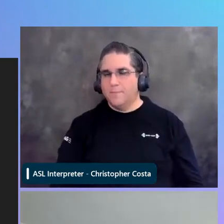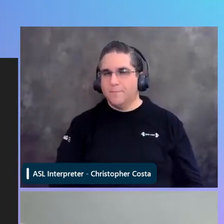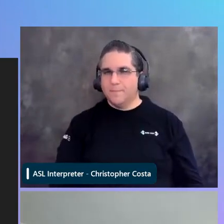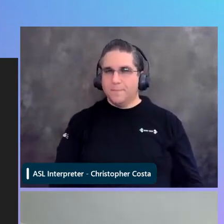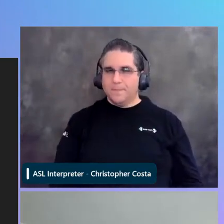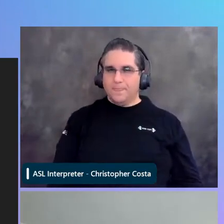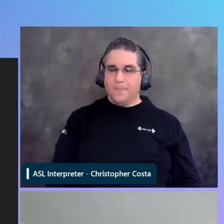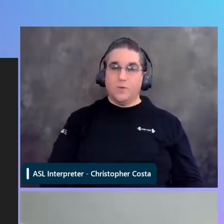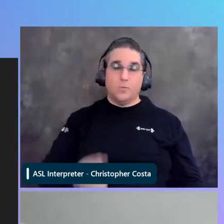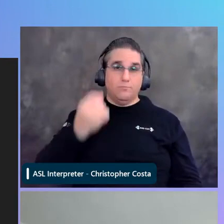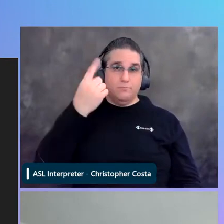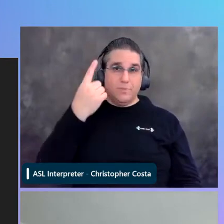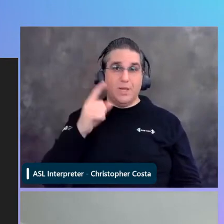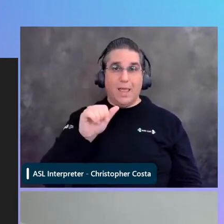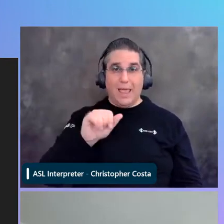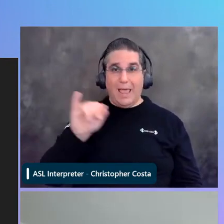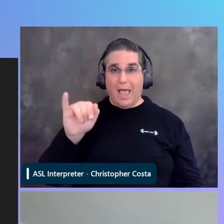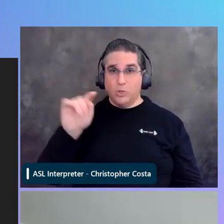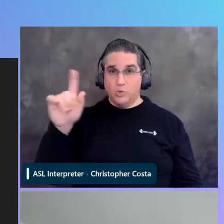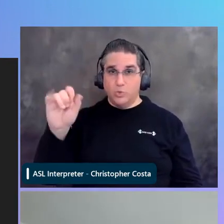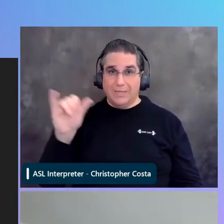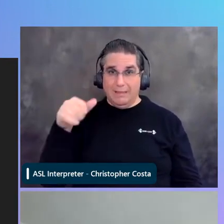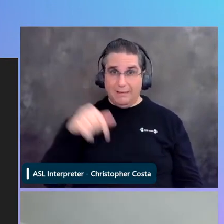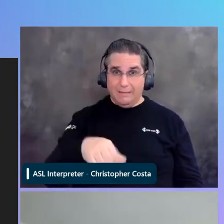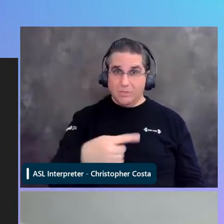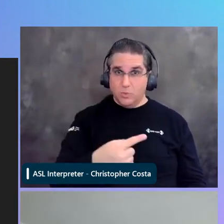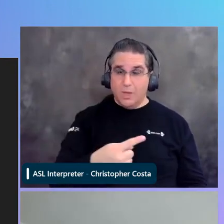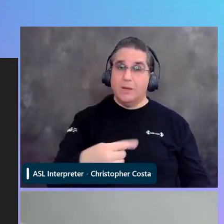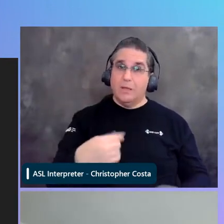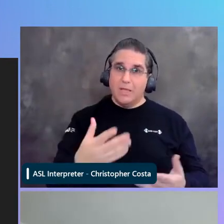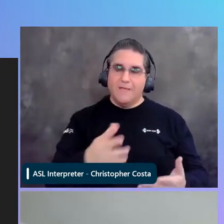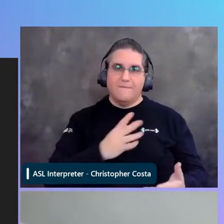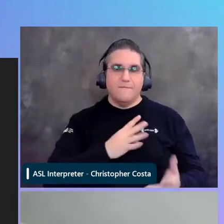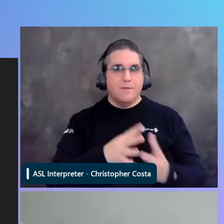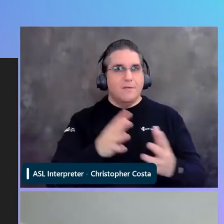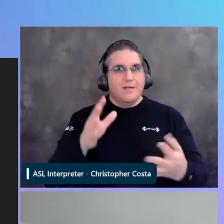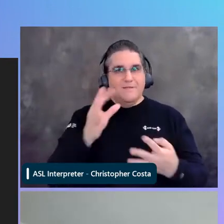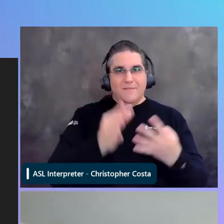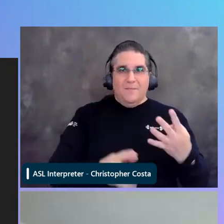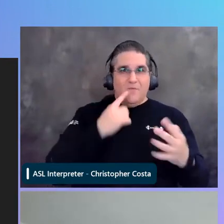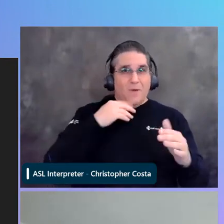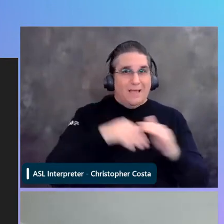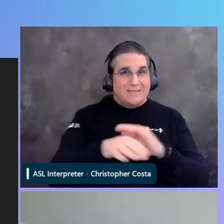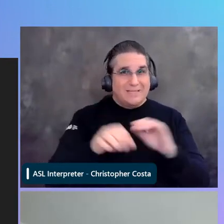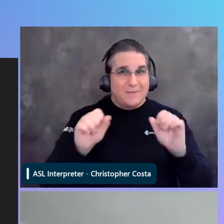tools like GitHub Copilot hold promise for accessibility, it's